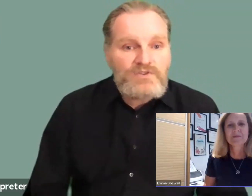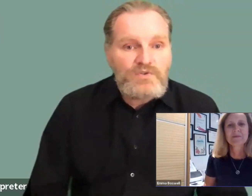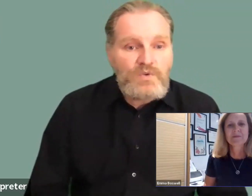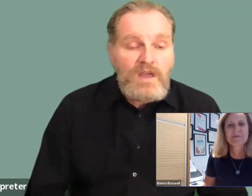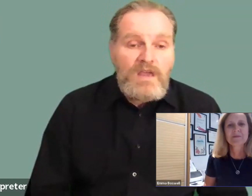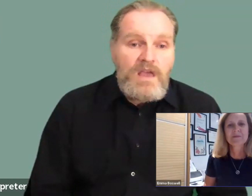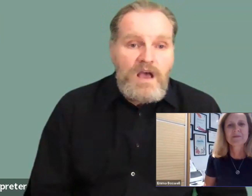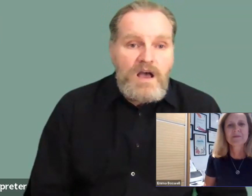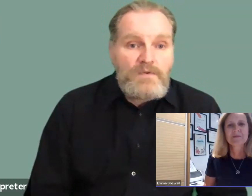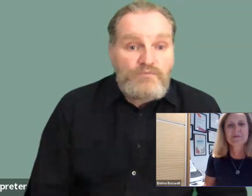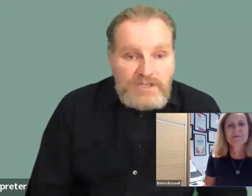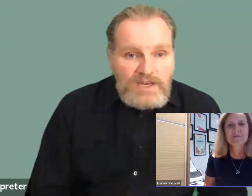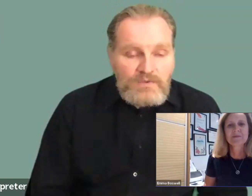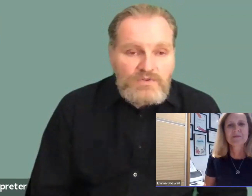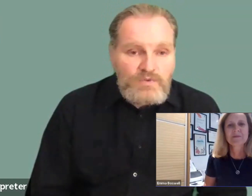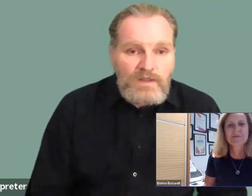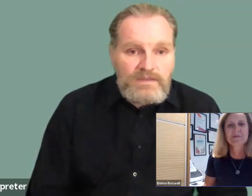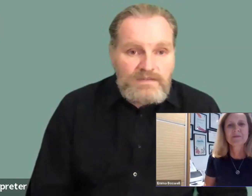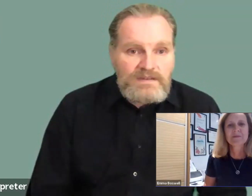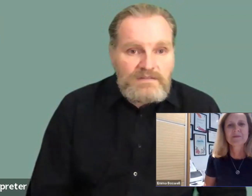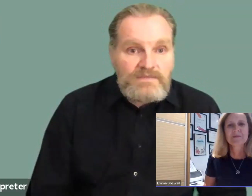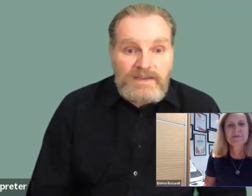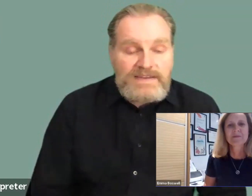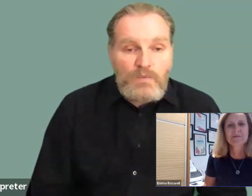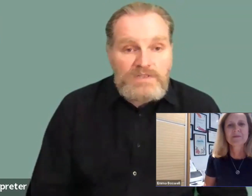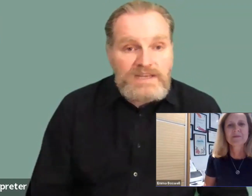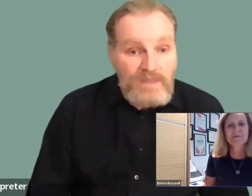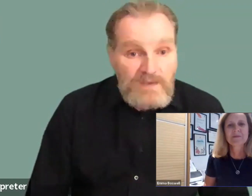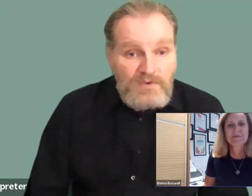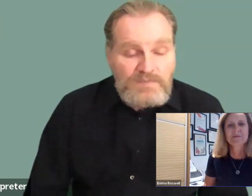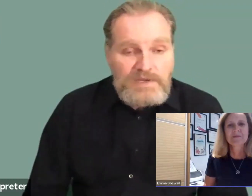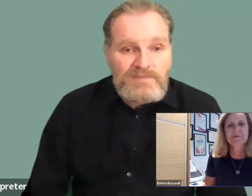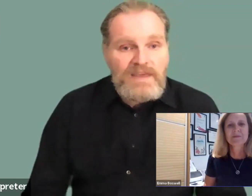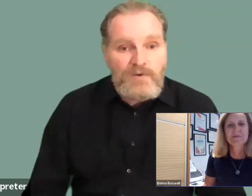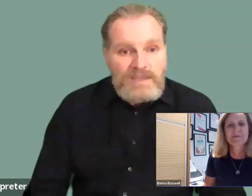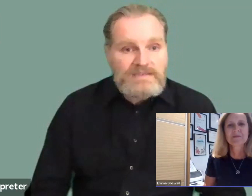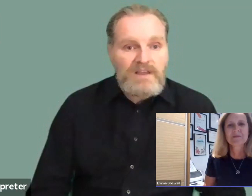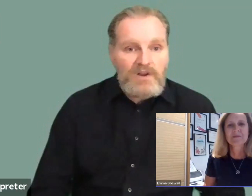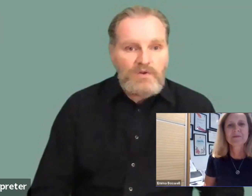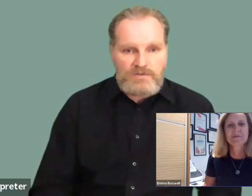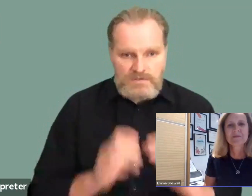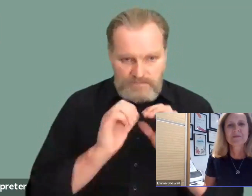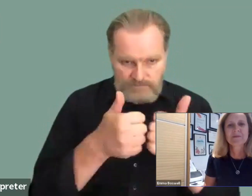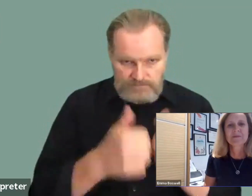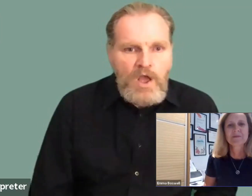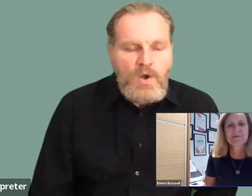to reach out to others and find out what's out there because believe me, there is a lot.